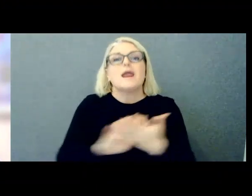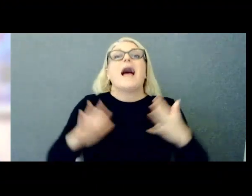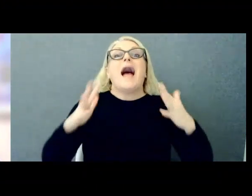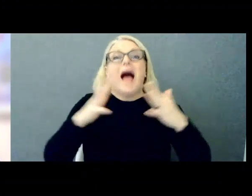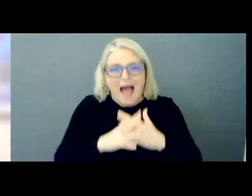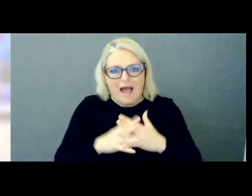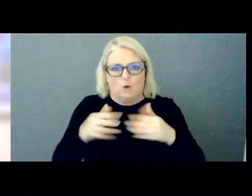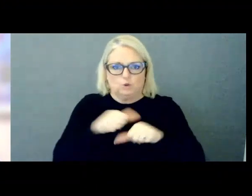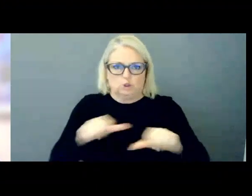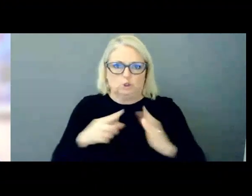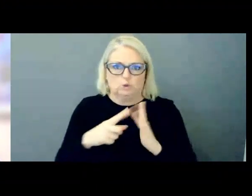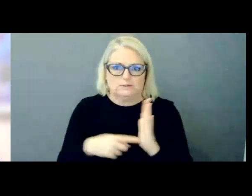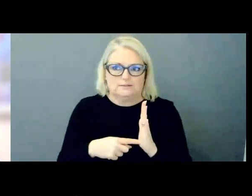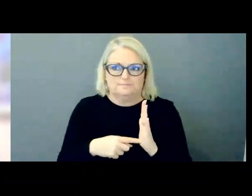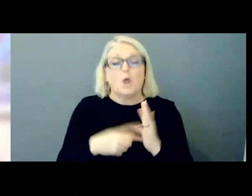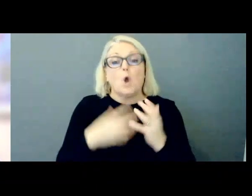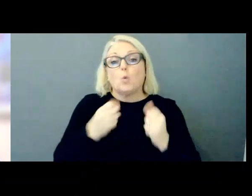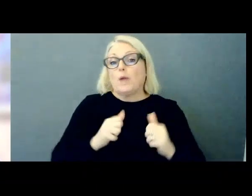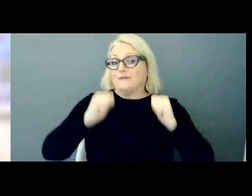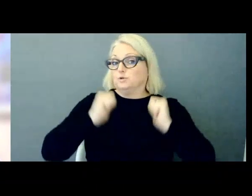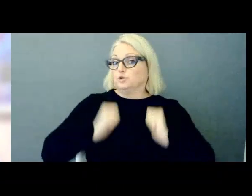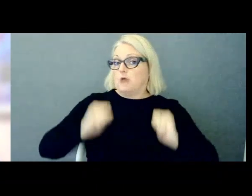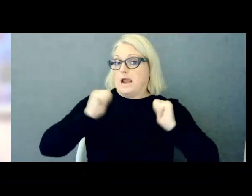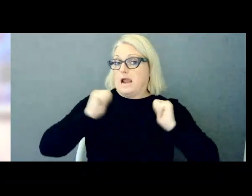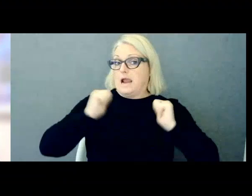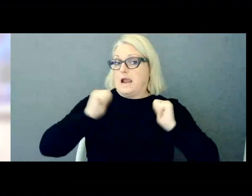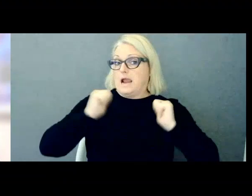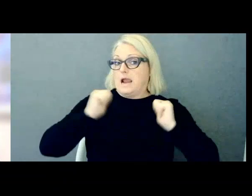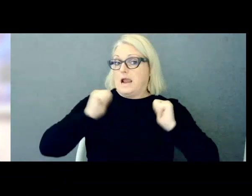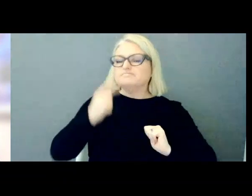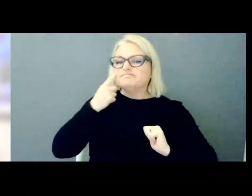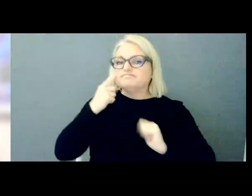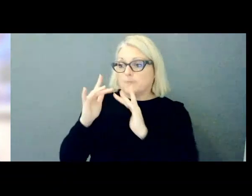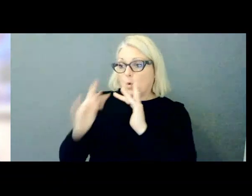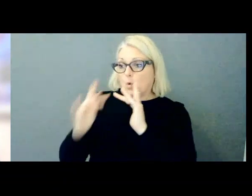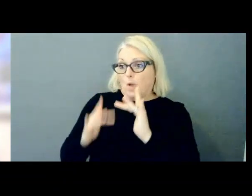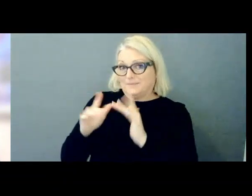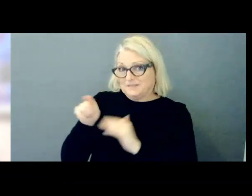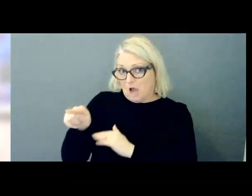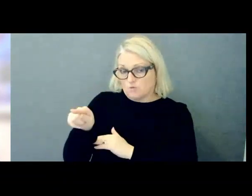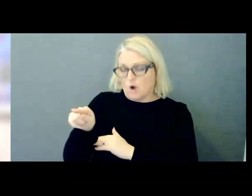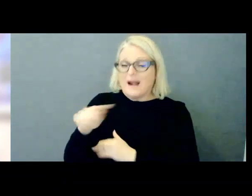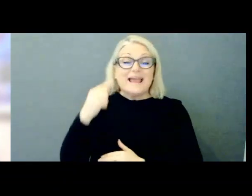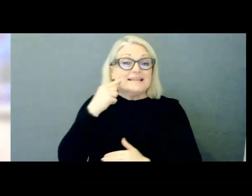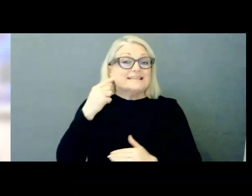And there's a training site, so that it's easy to use, but you need to get inter rater reliability